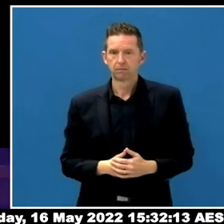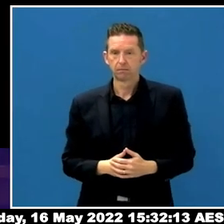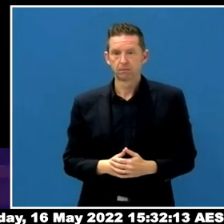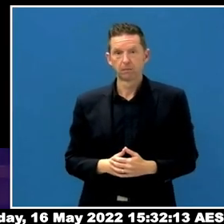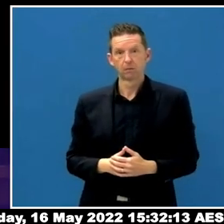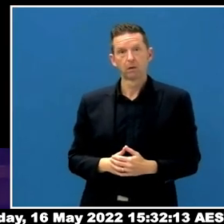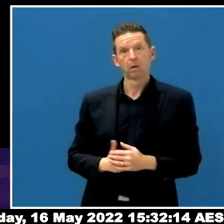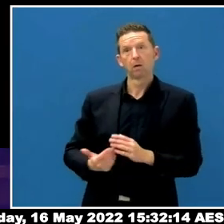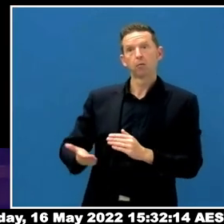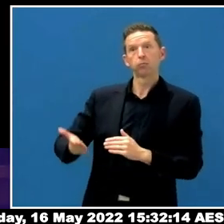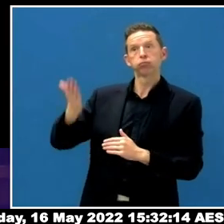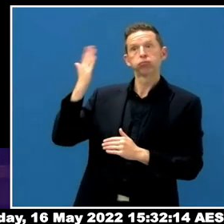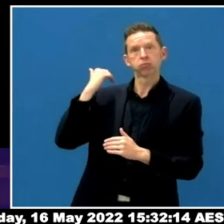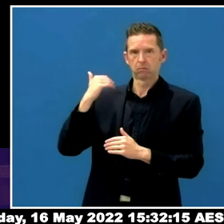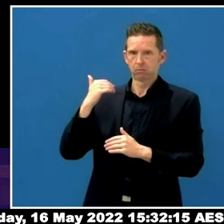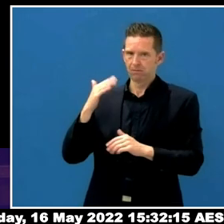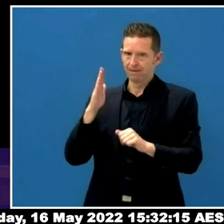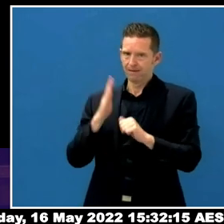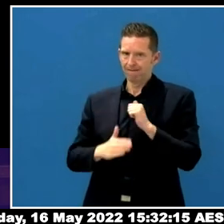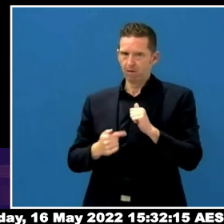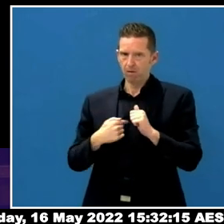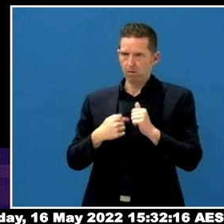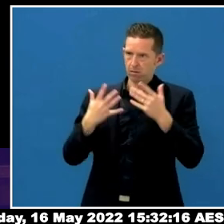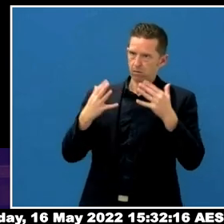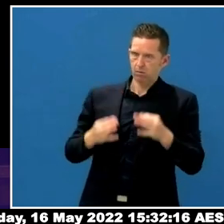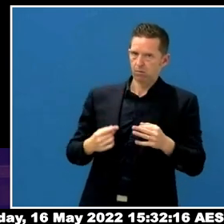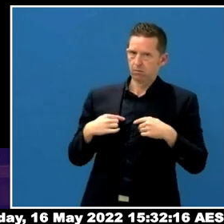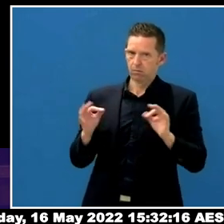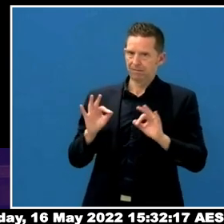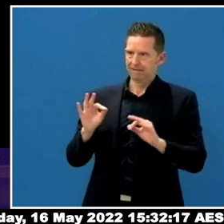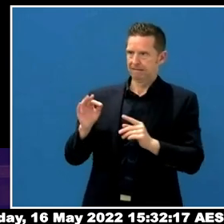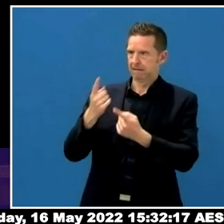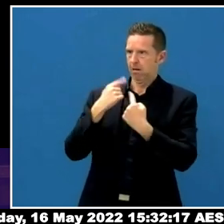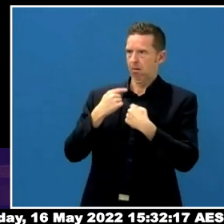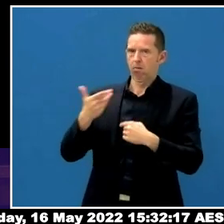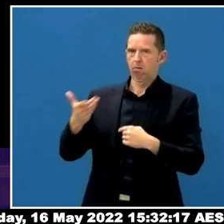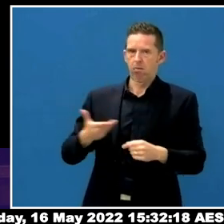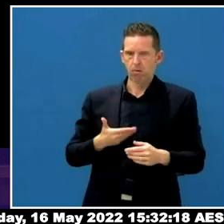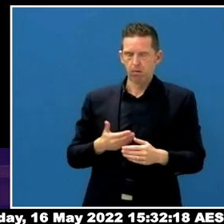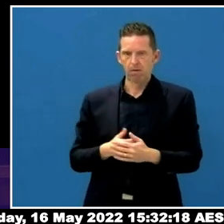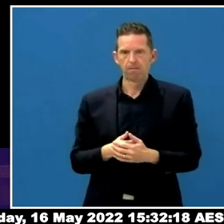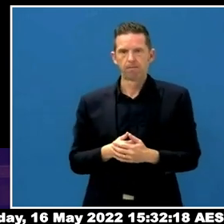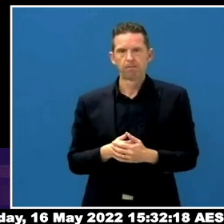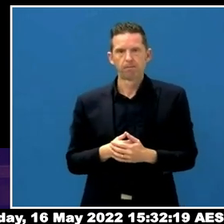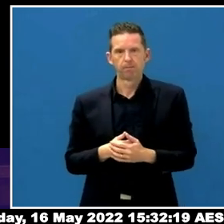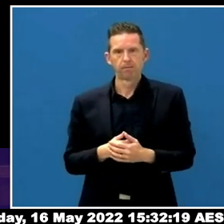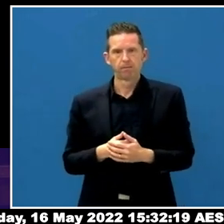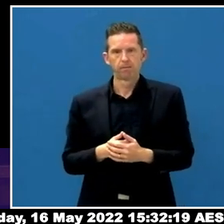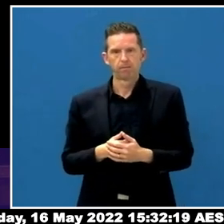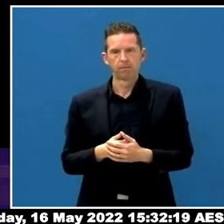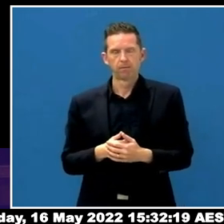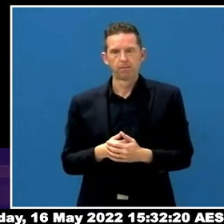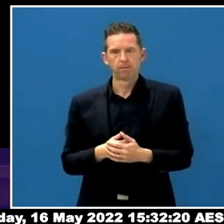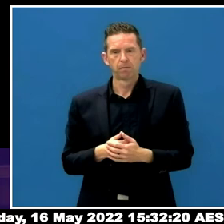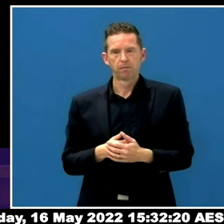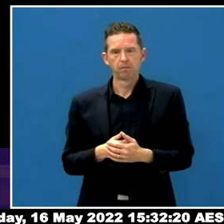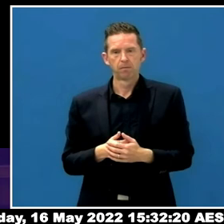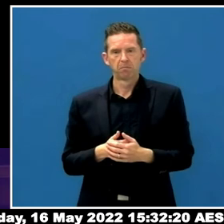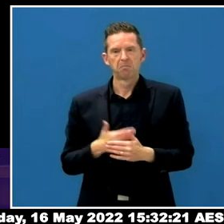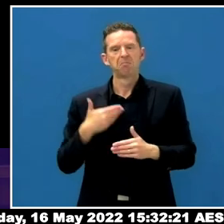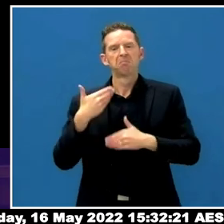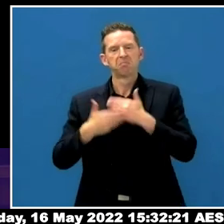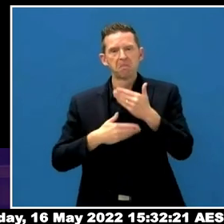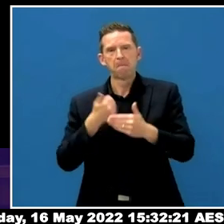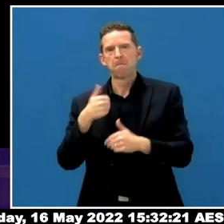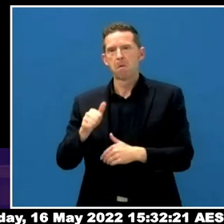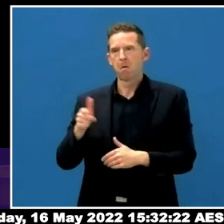Then we used to receive, like, a menu and we would pick what activity - it might have been